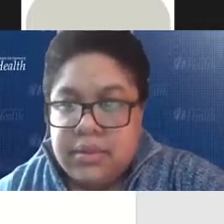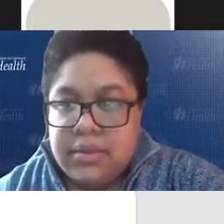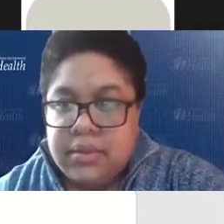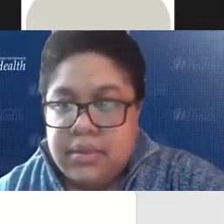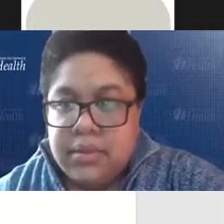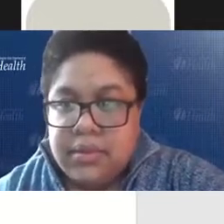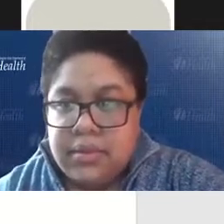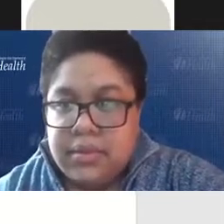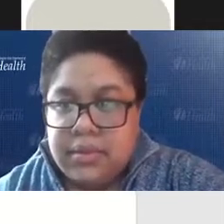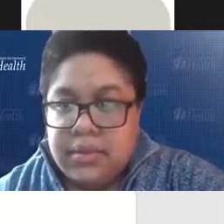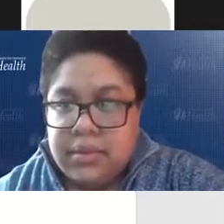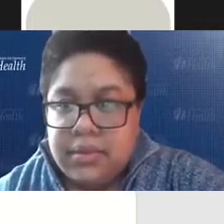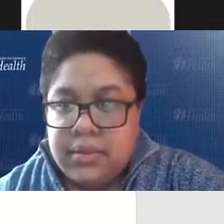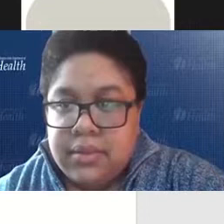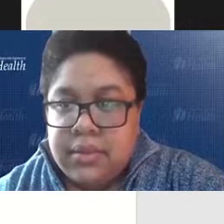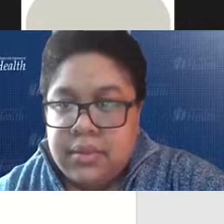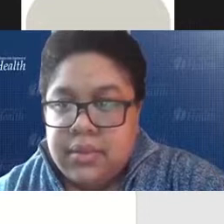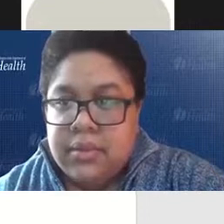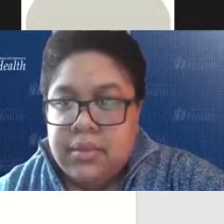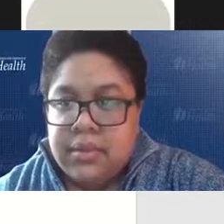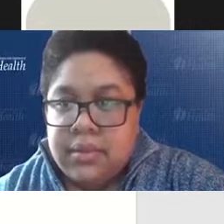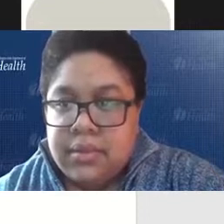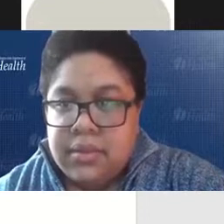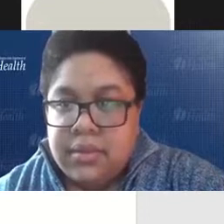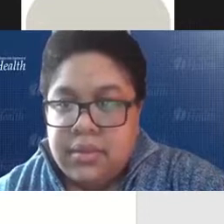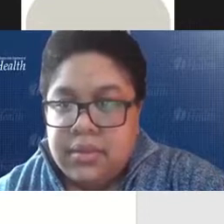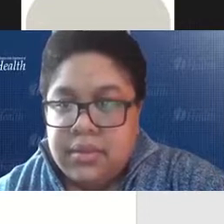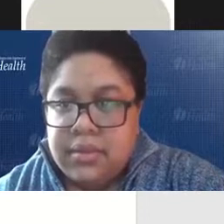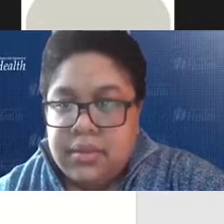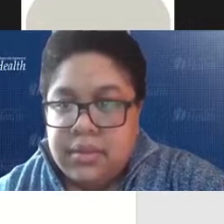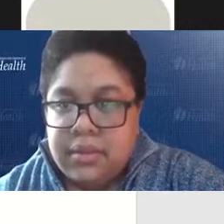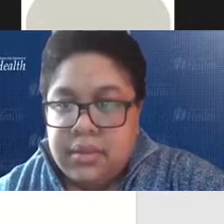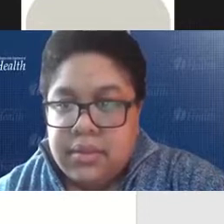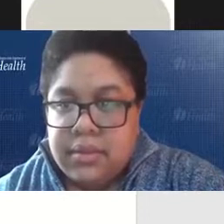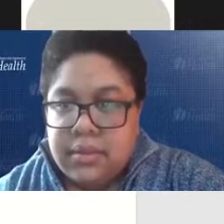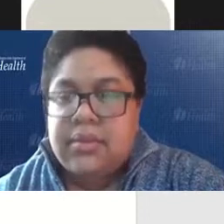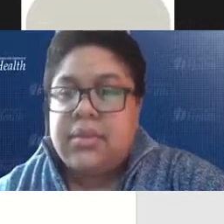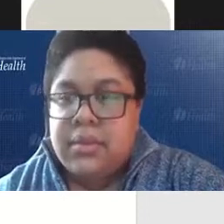to the statutory language and just simply say that for the training content